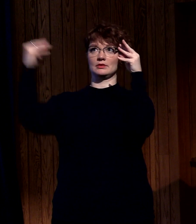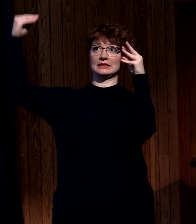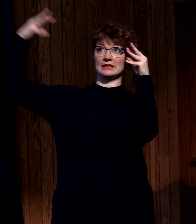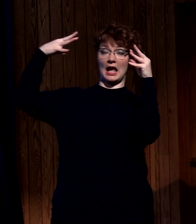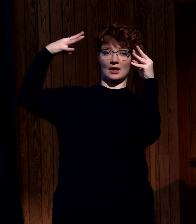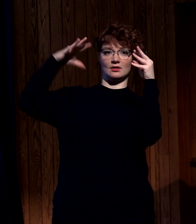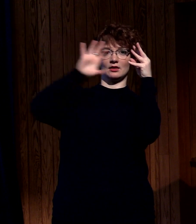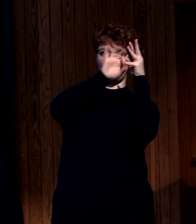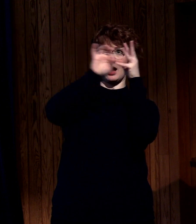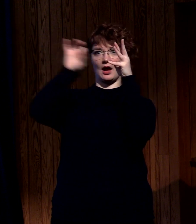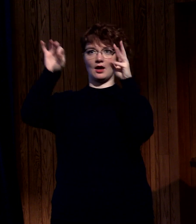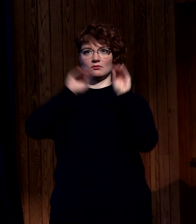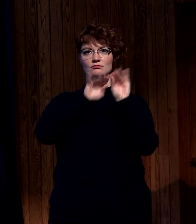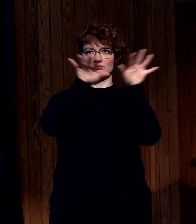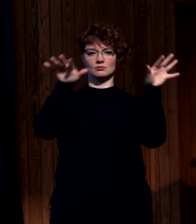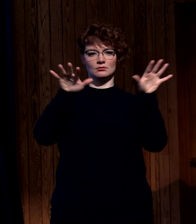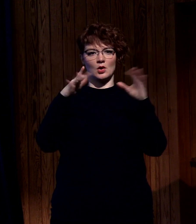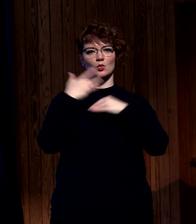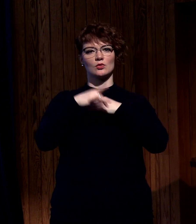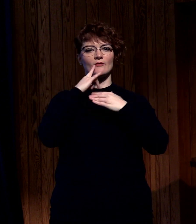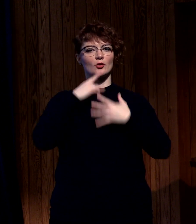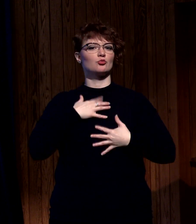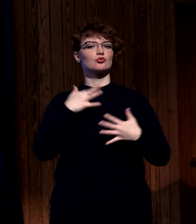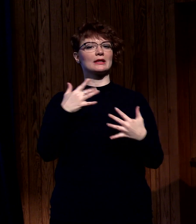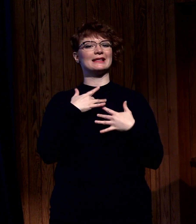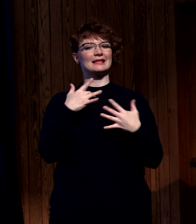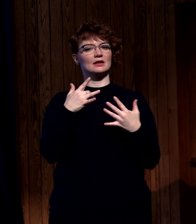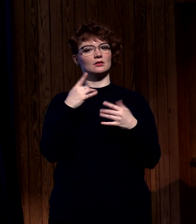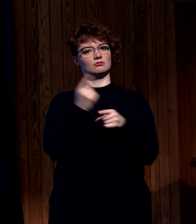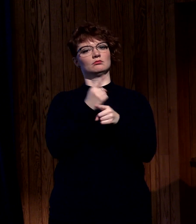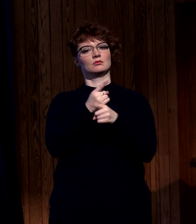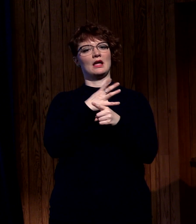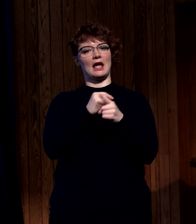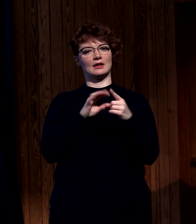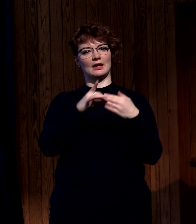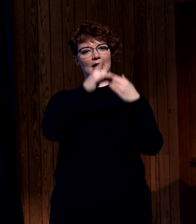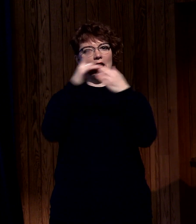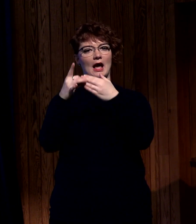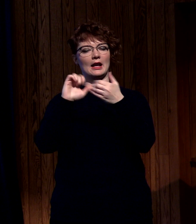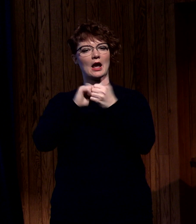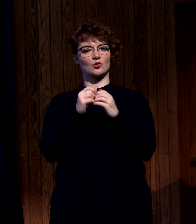give it room to breathe, and also to guide its growth. So